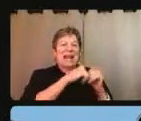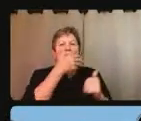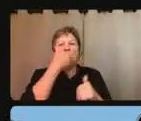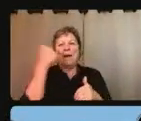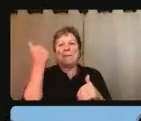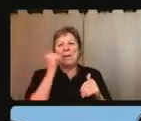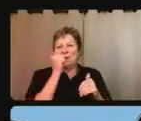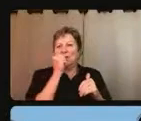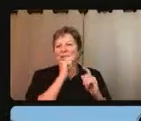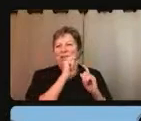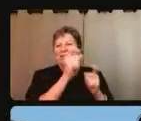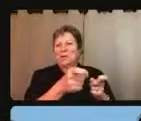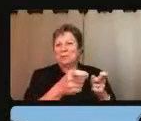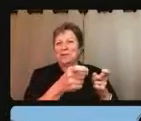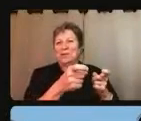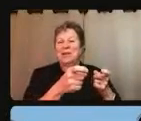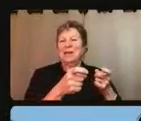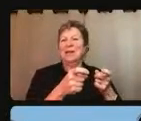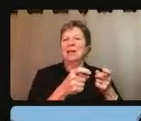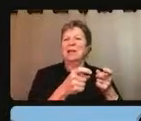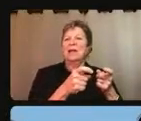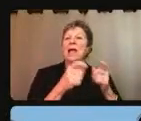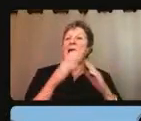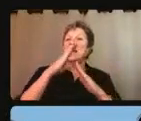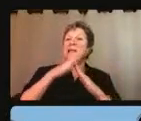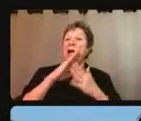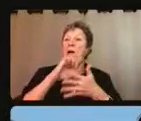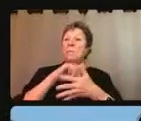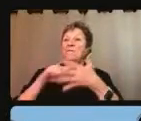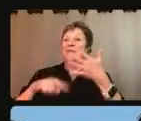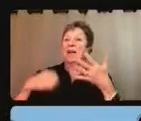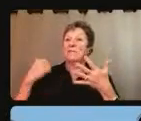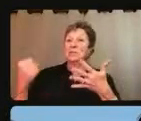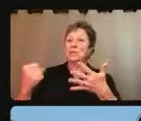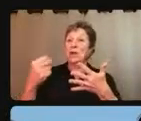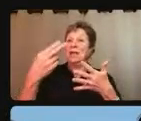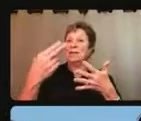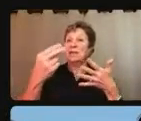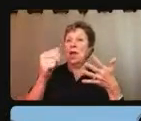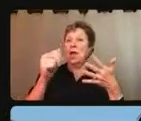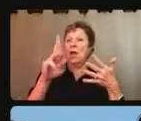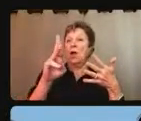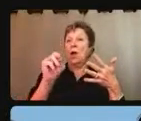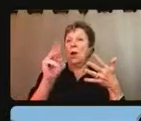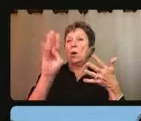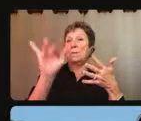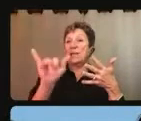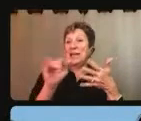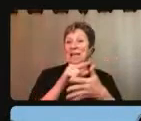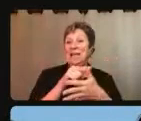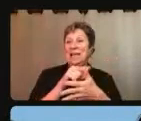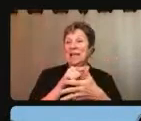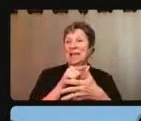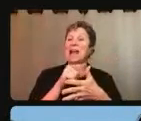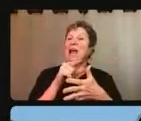UNDERSTANDING OF MYSELF HOW I